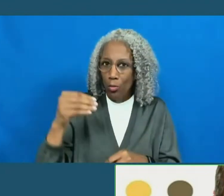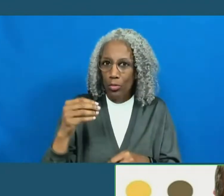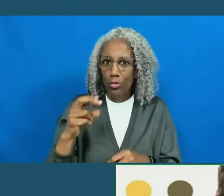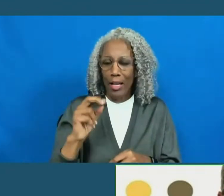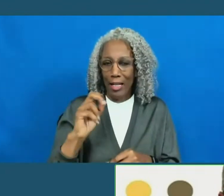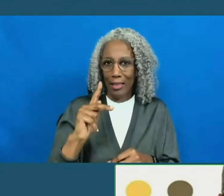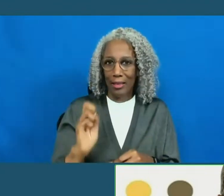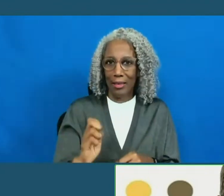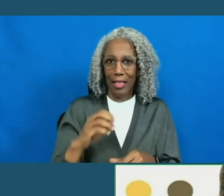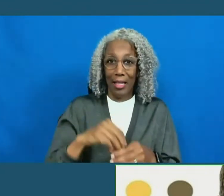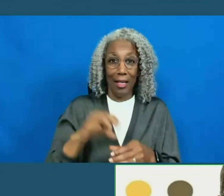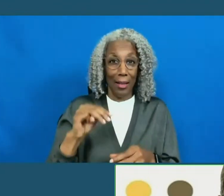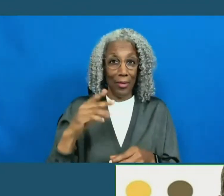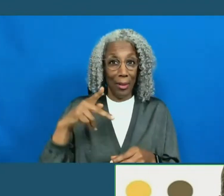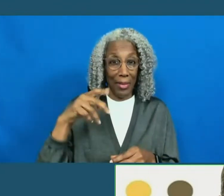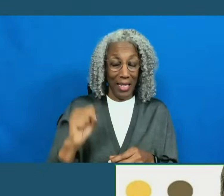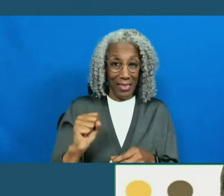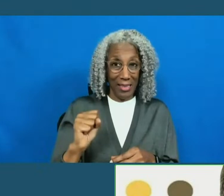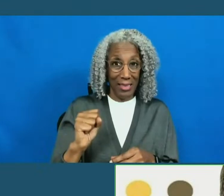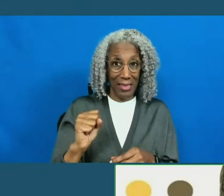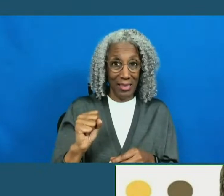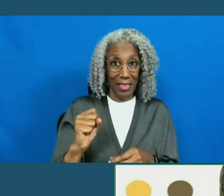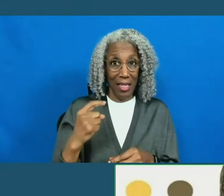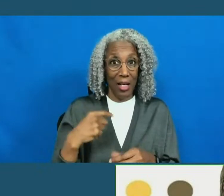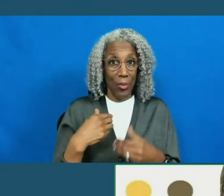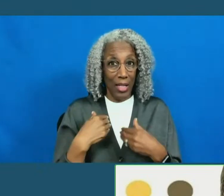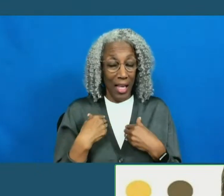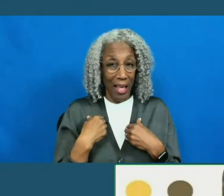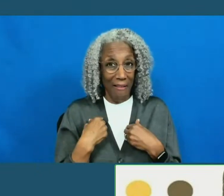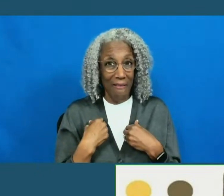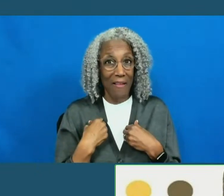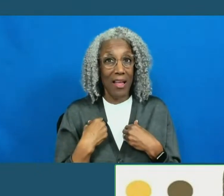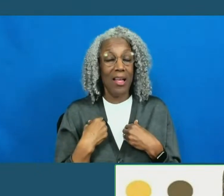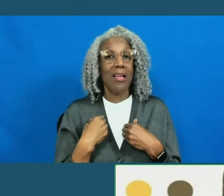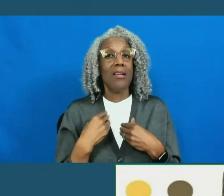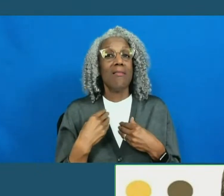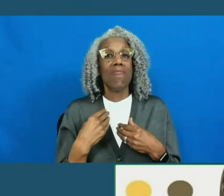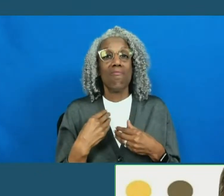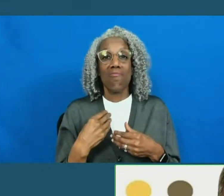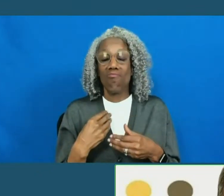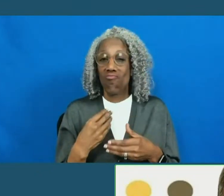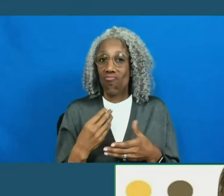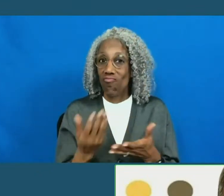has been. We had a permanent